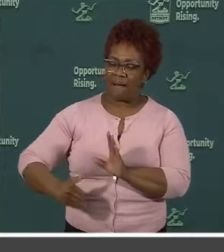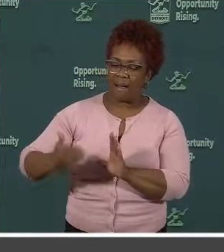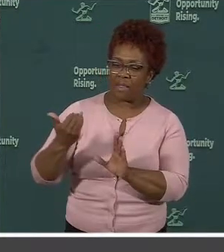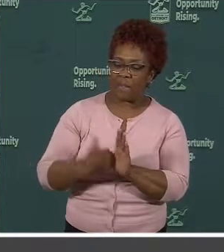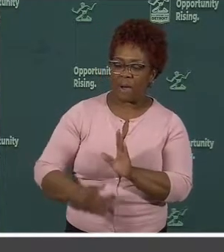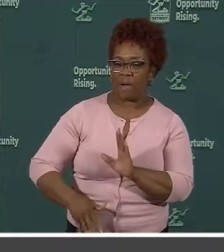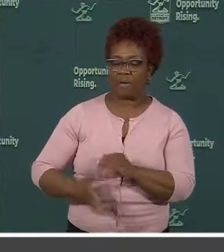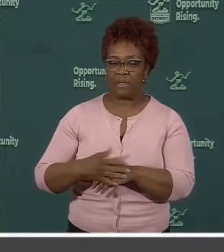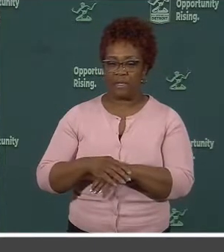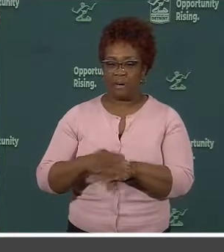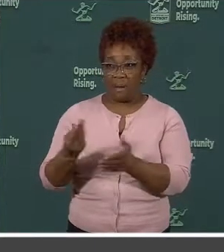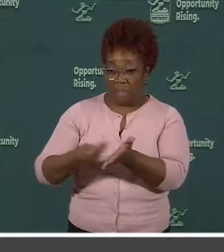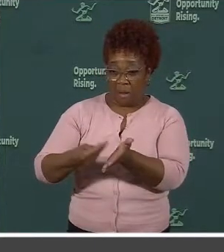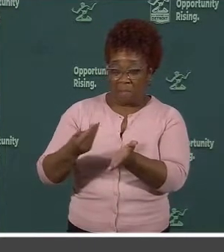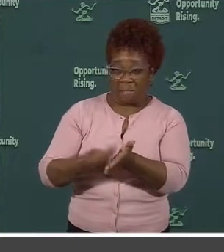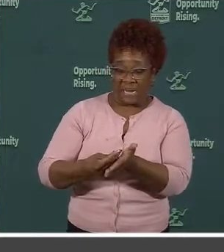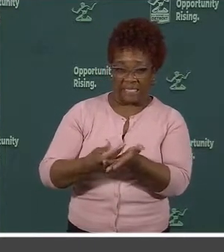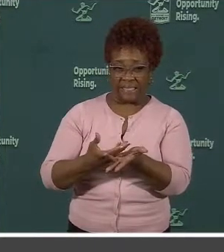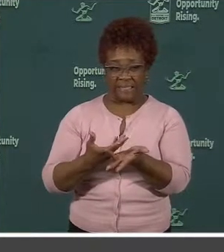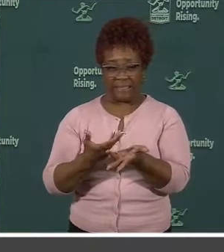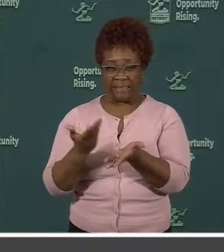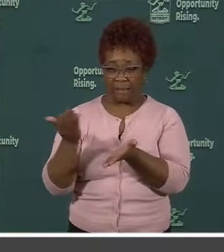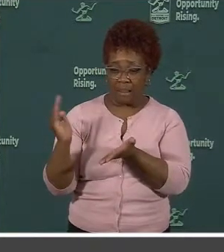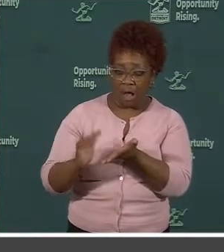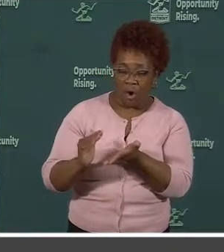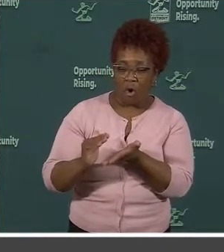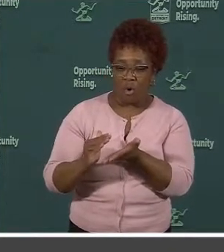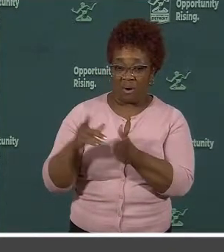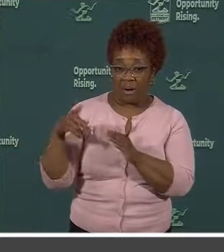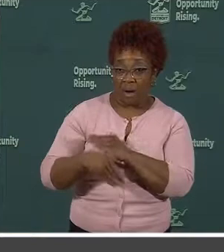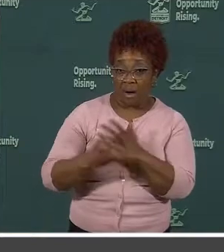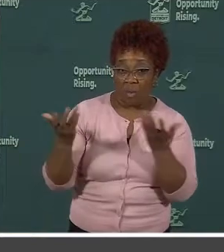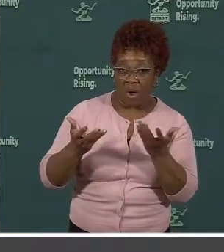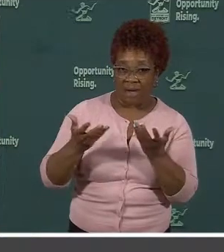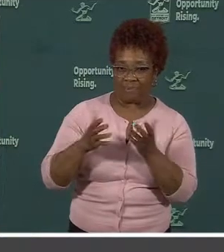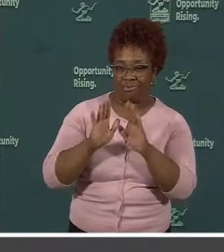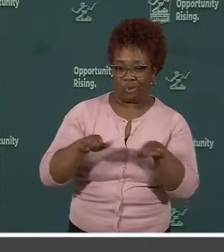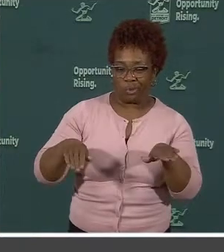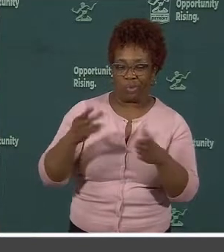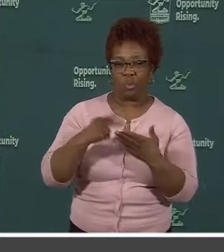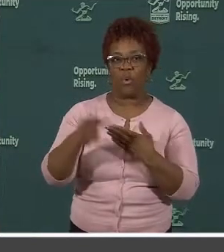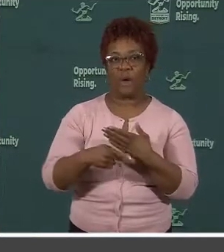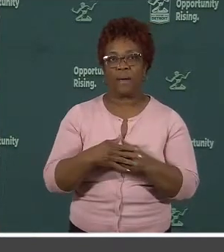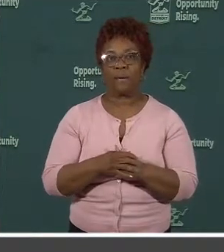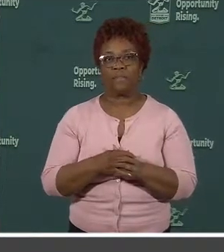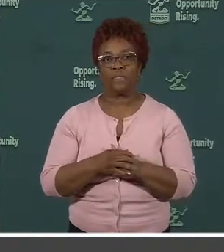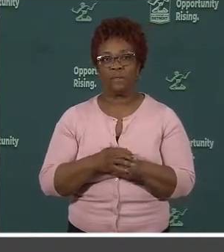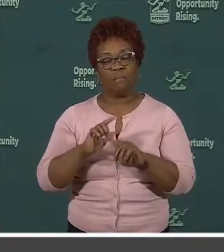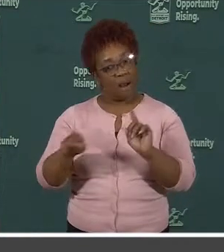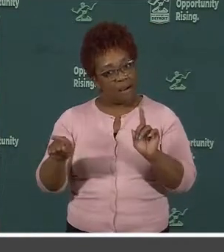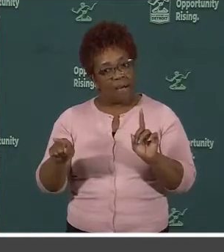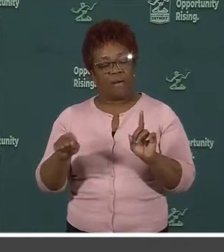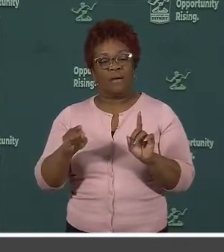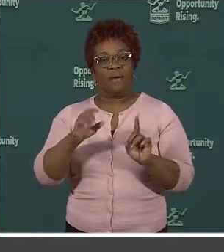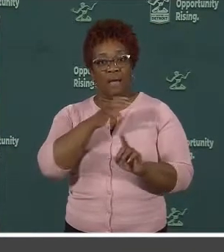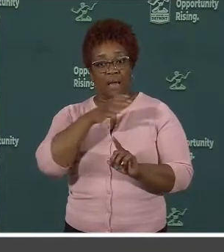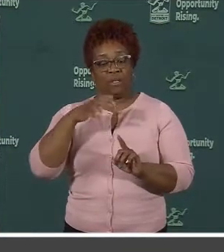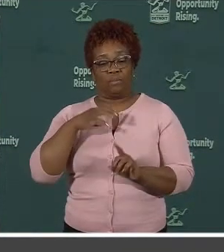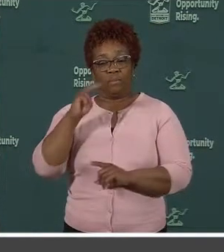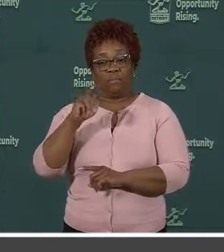SEEMED LIKE THE KIDS GOT CUT FIRST AND SINCE SHE'S BEEN ELECTED A COUNCIL MEMBER MARY WATERS HAS BEEN NONSTOP ABOUT